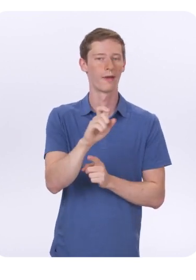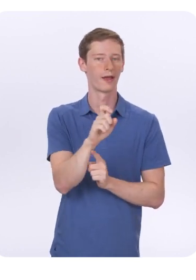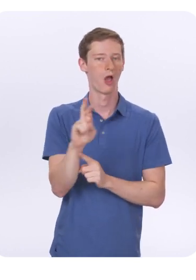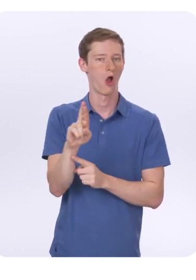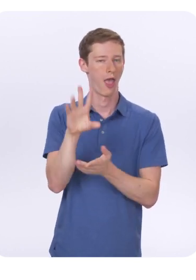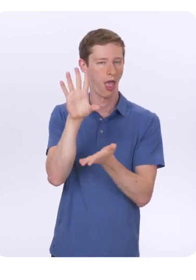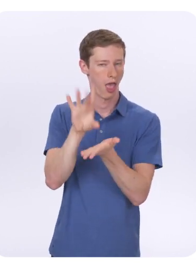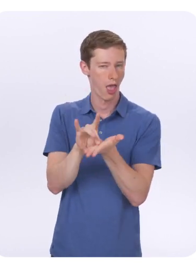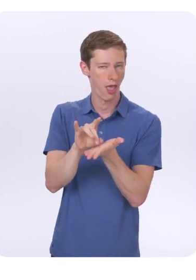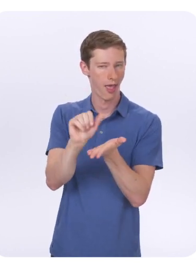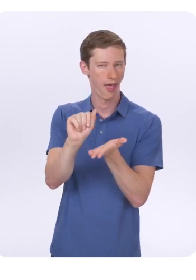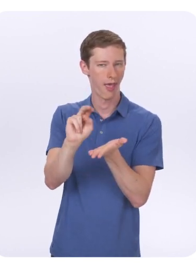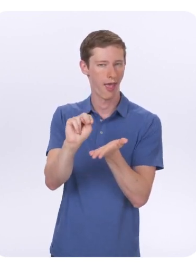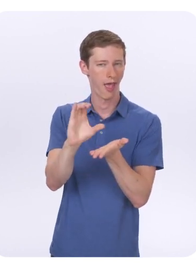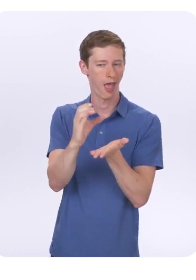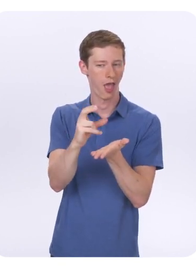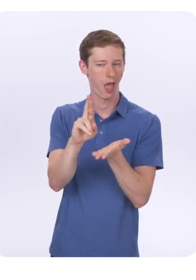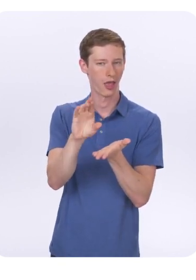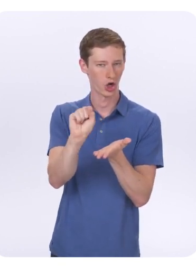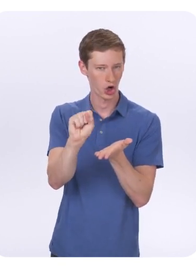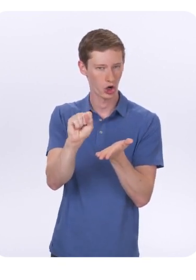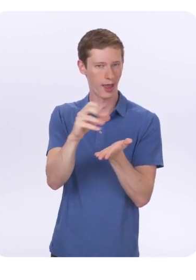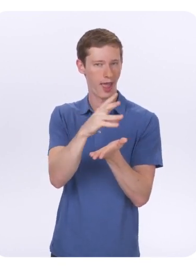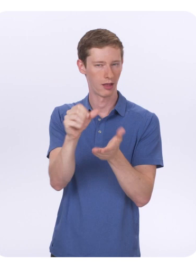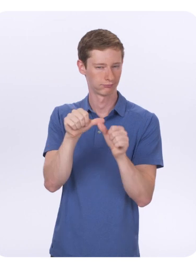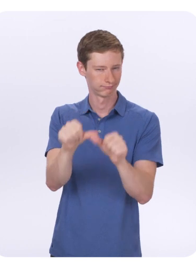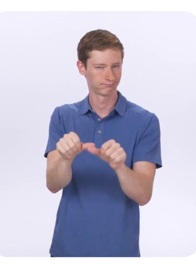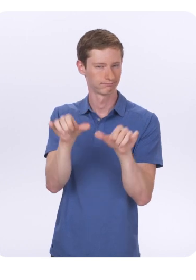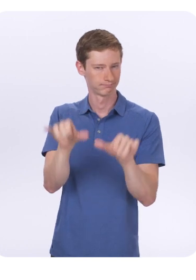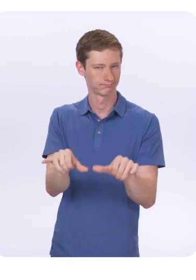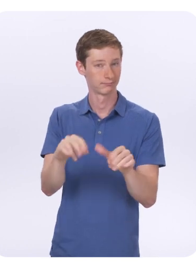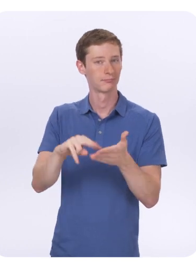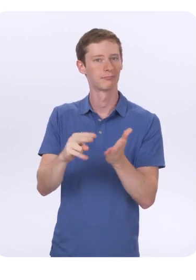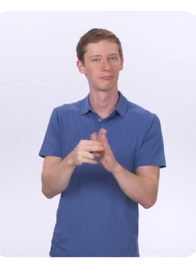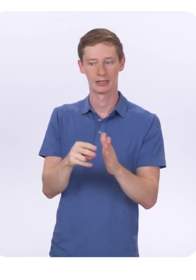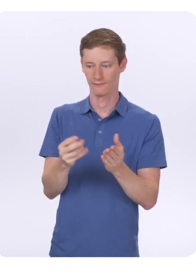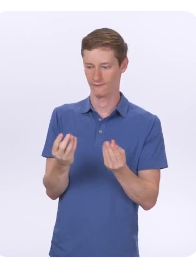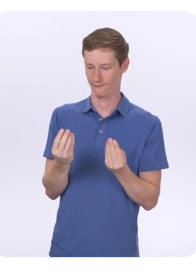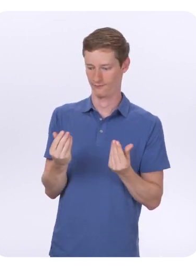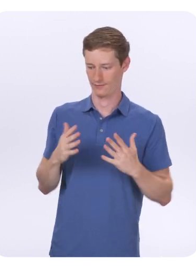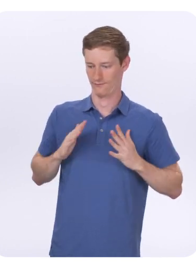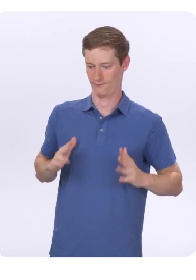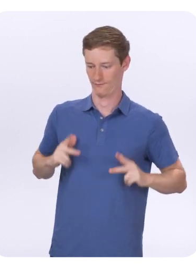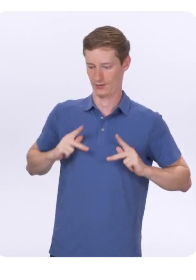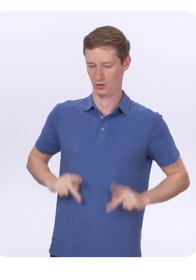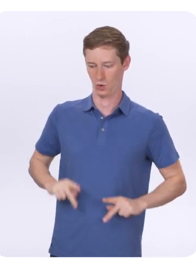This allows a site to ground objects to the physical world so they stay consistent between sessions.